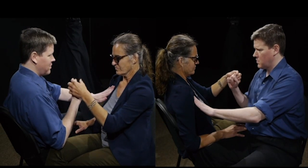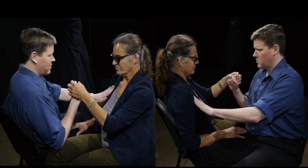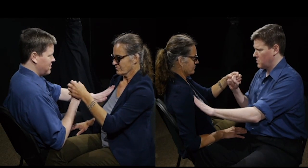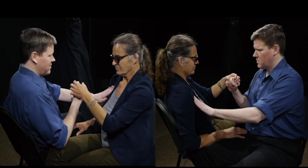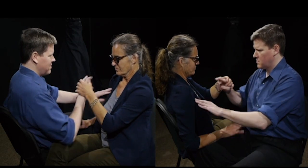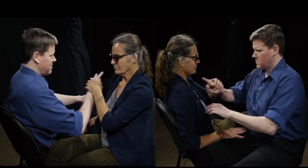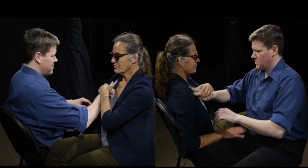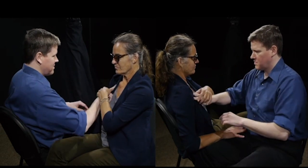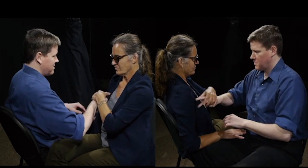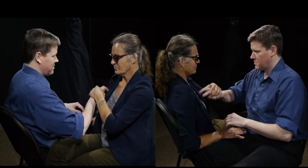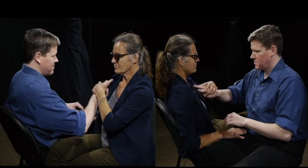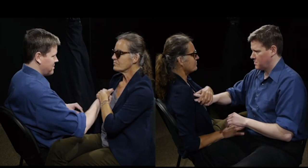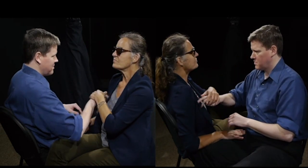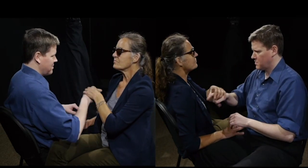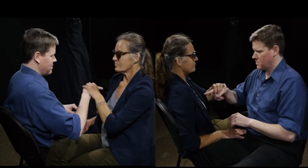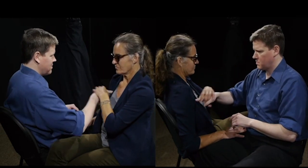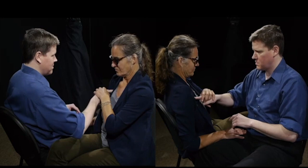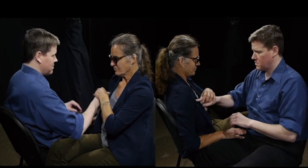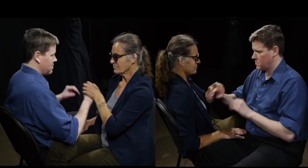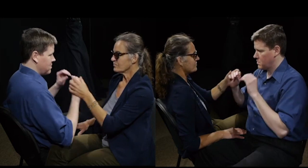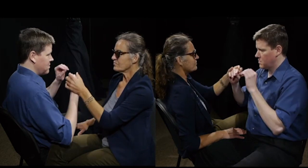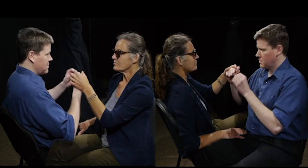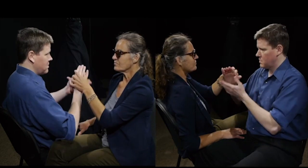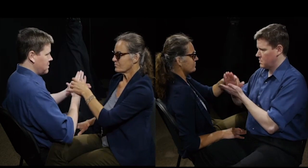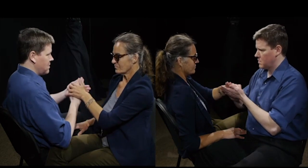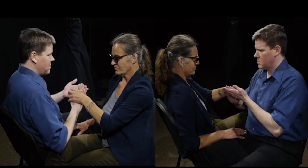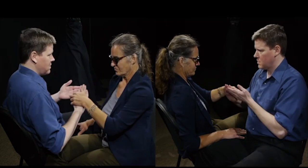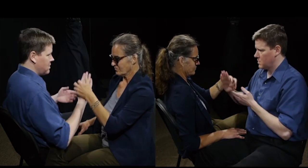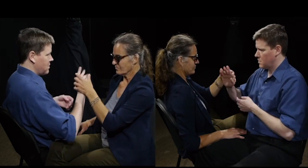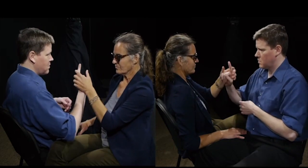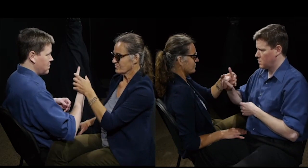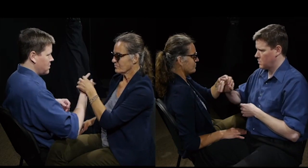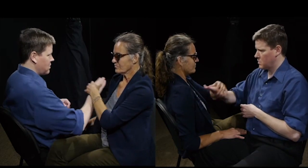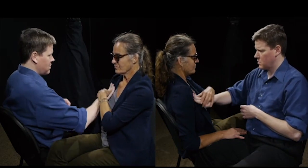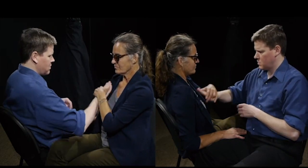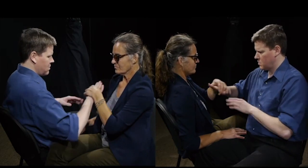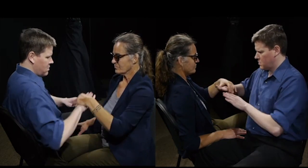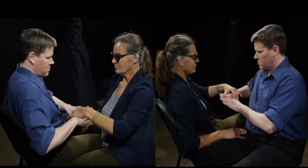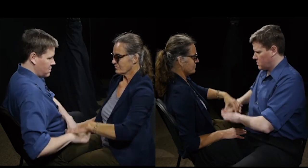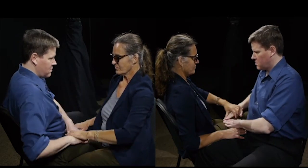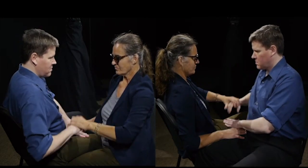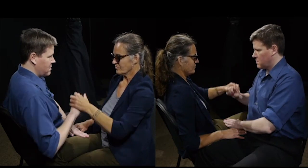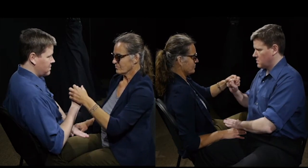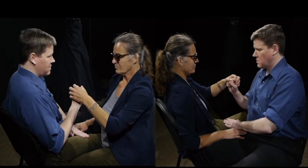The first is Dr. Terra Edwards, a professor at Saint Louis University.